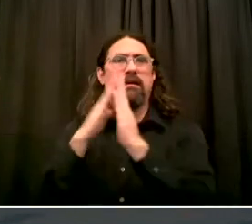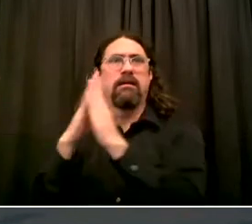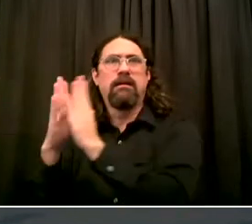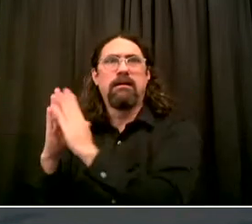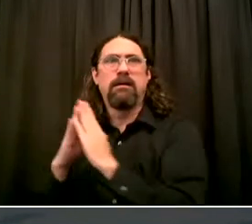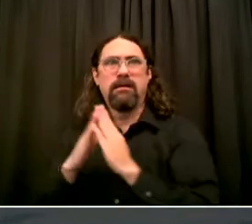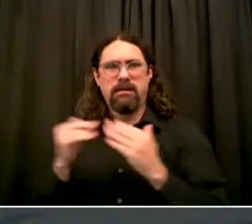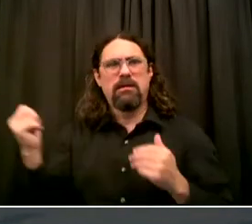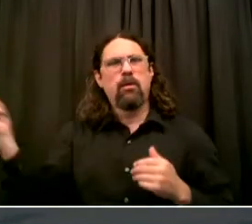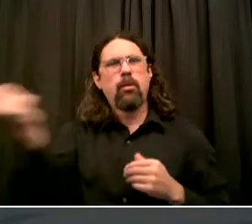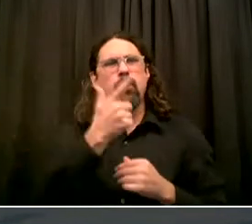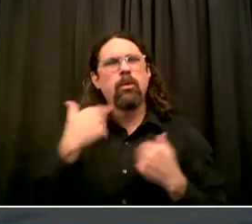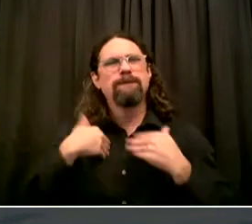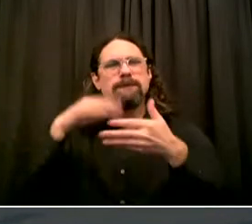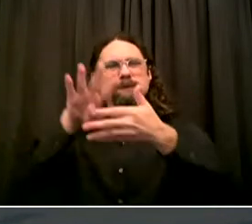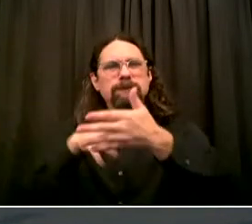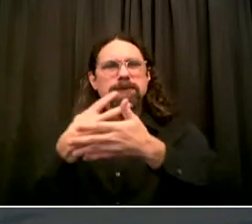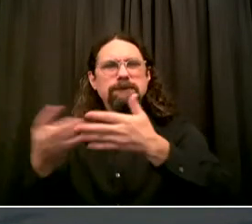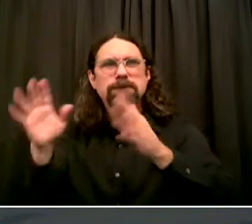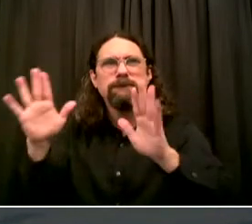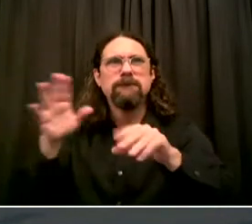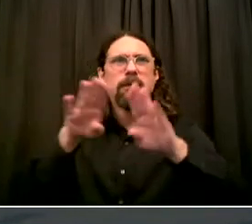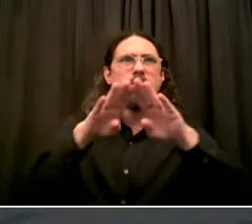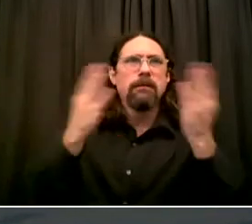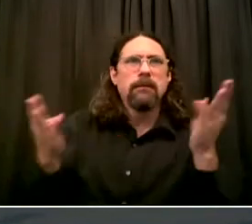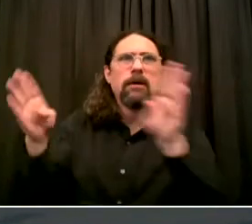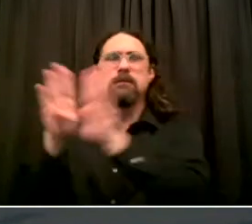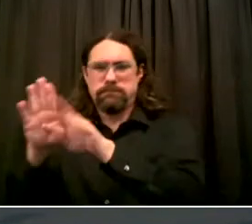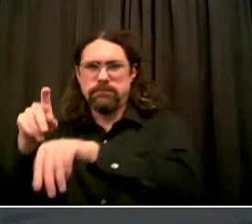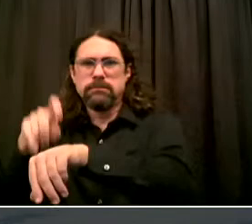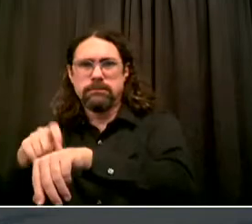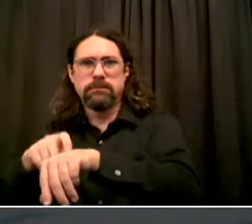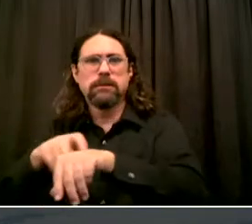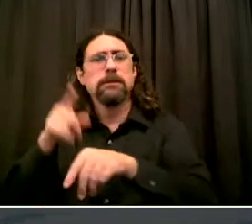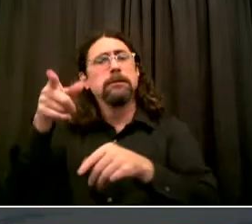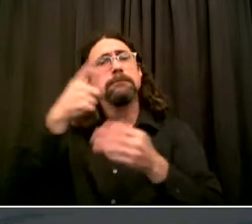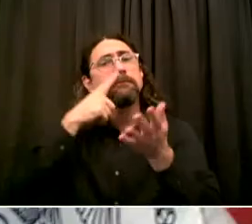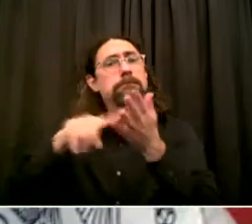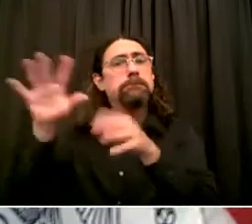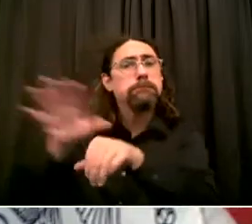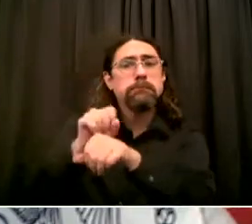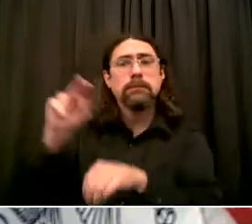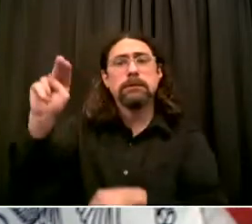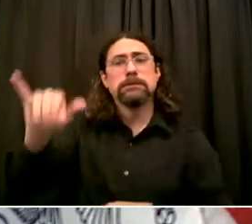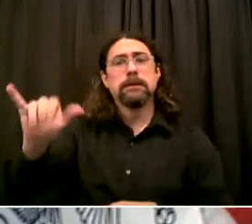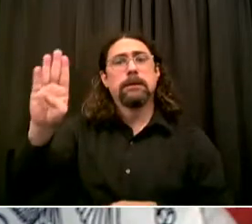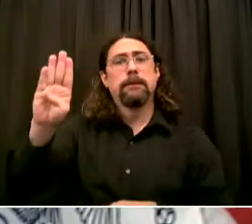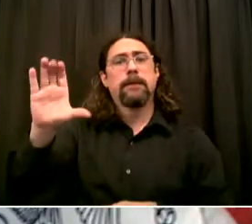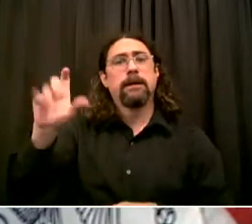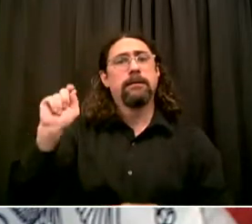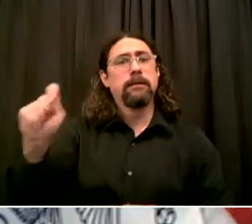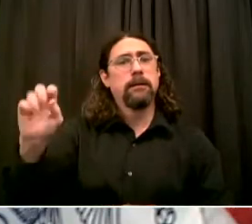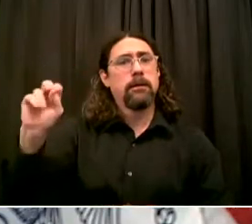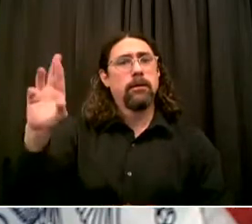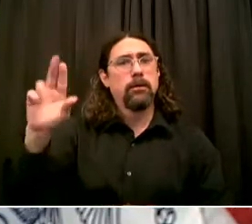OVER THE CITY AND EXTENDED HOURS. THE NEW YORK BLOOD CENTER EARCHCHED THEM AT